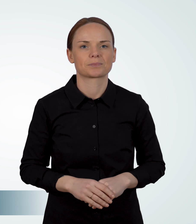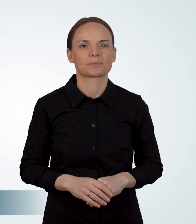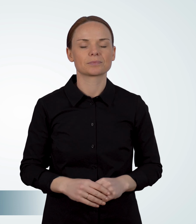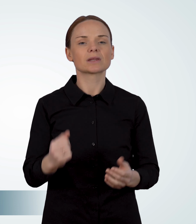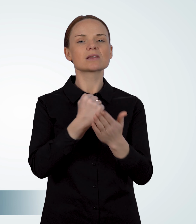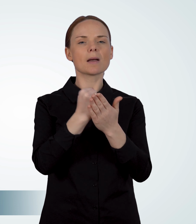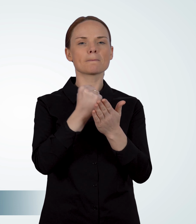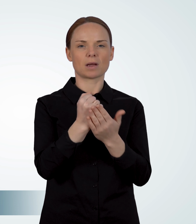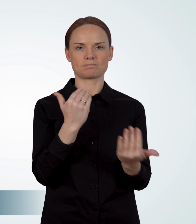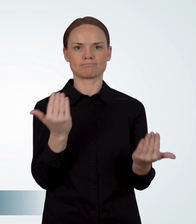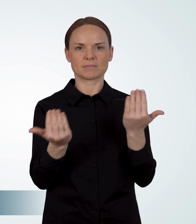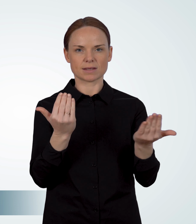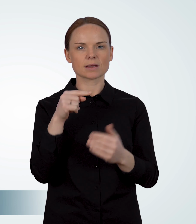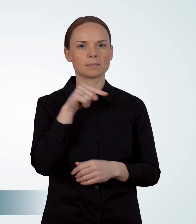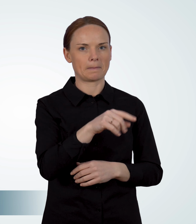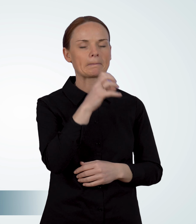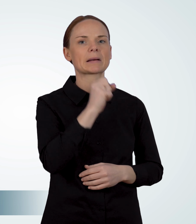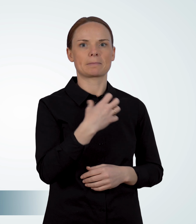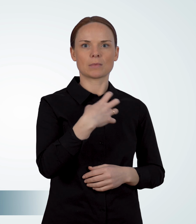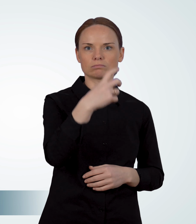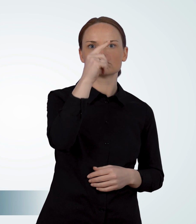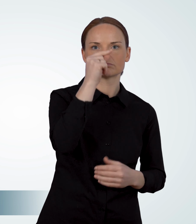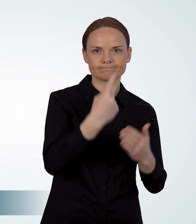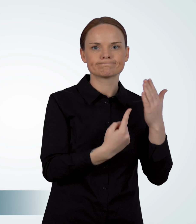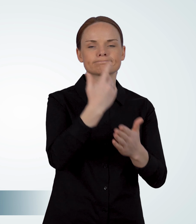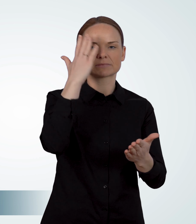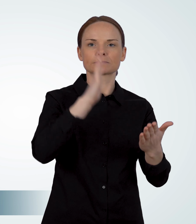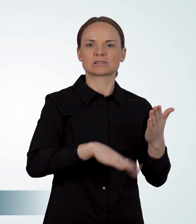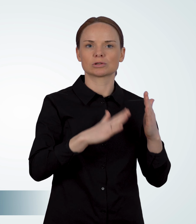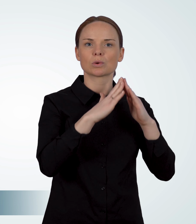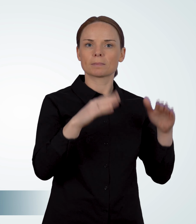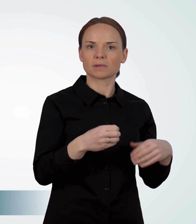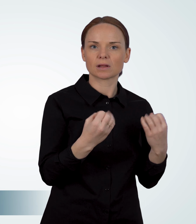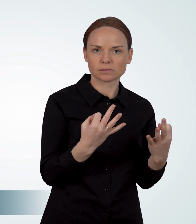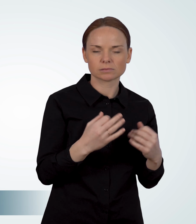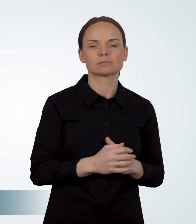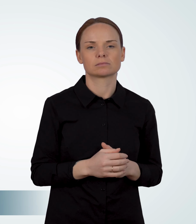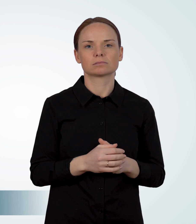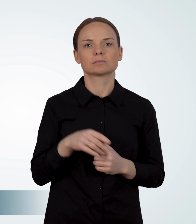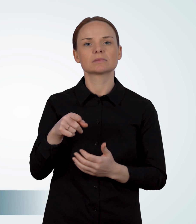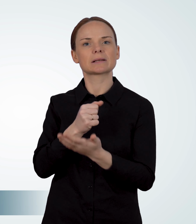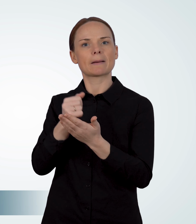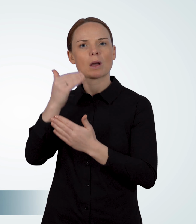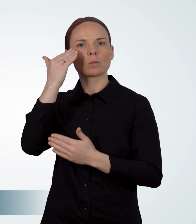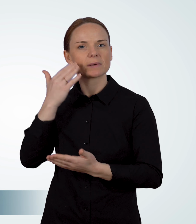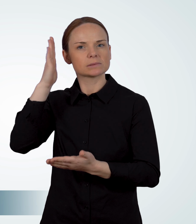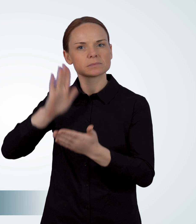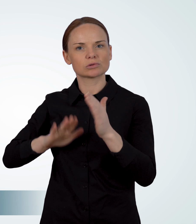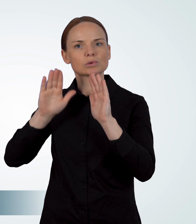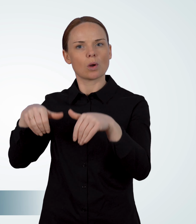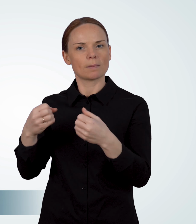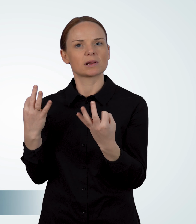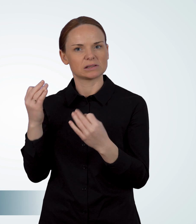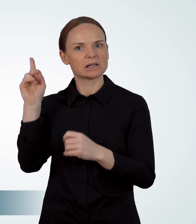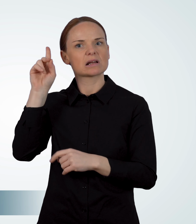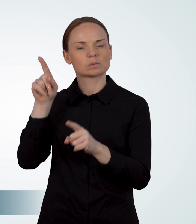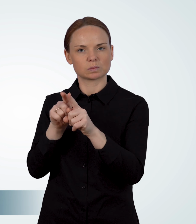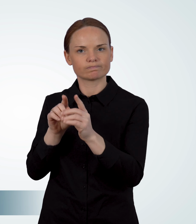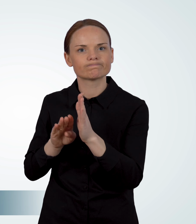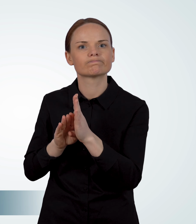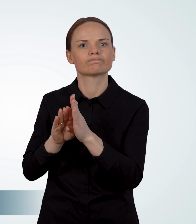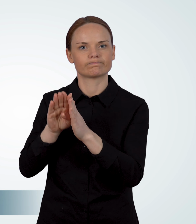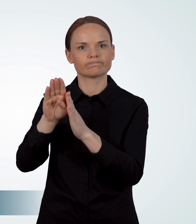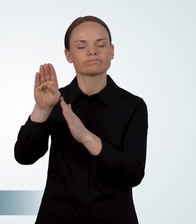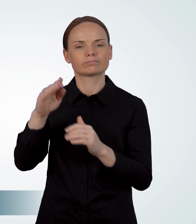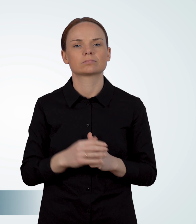Men are more likely to experience homelessness, but the rates of women experiencing homelessness is also increasing.